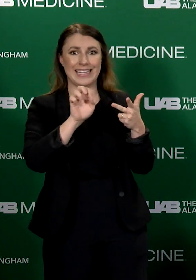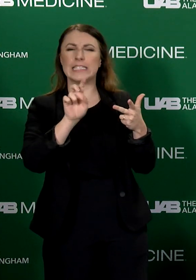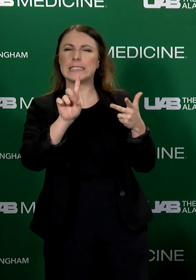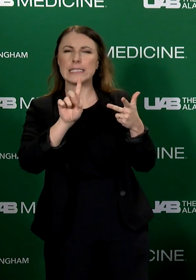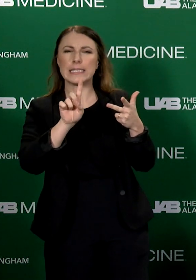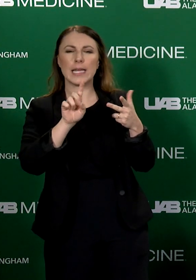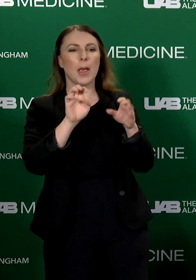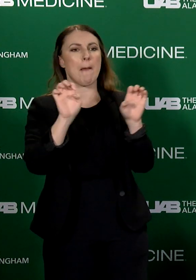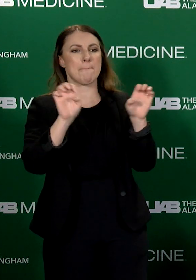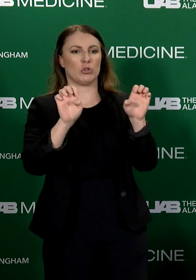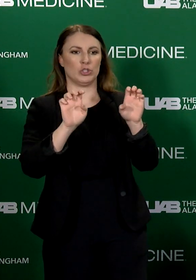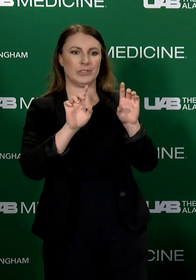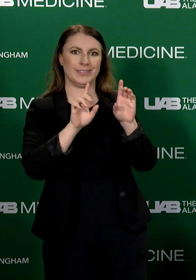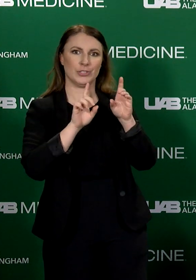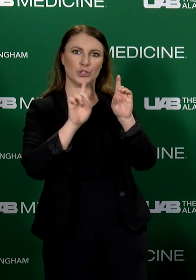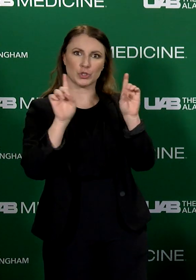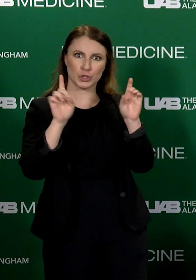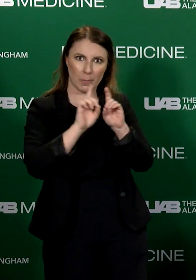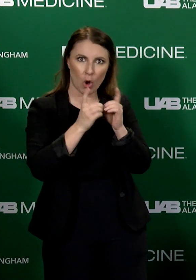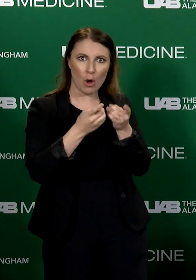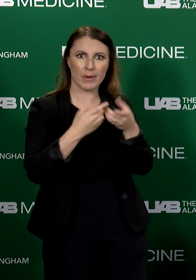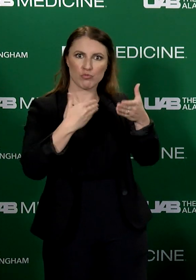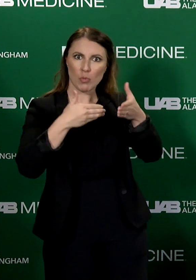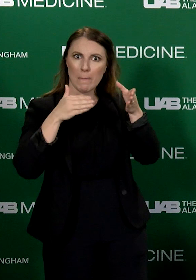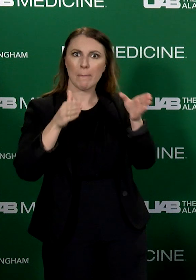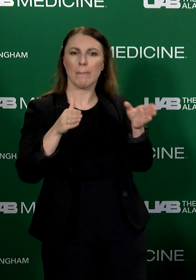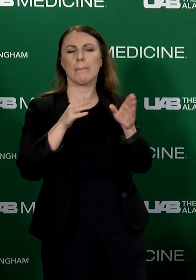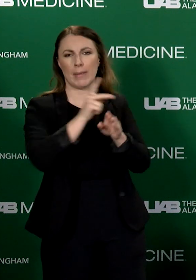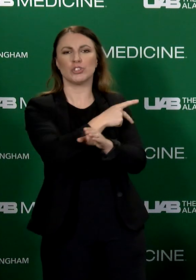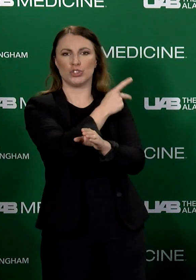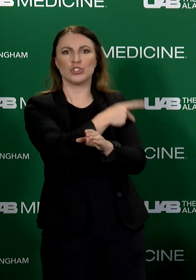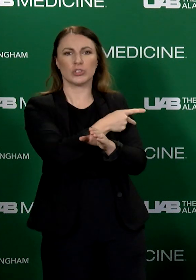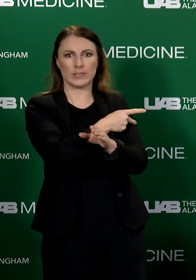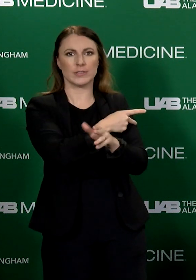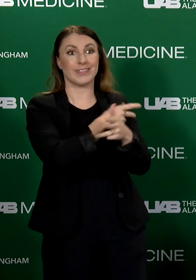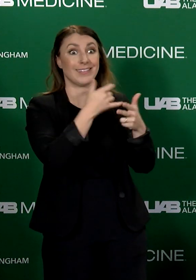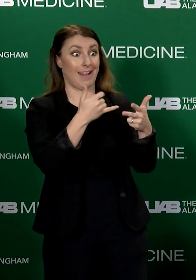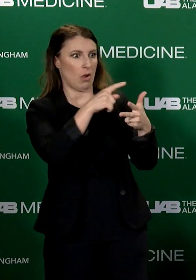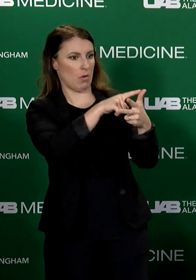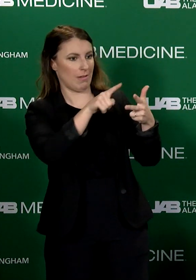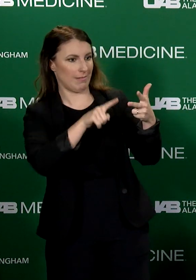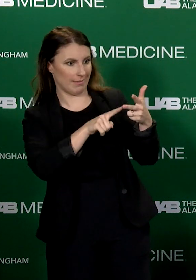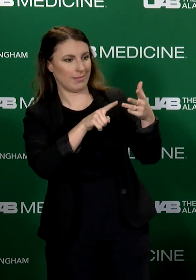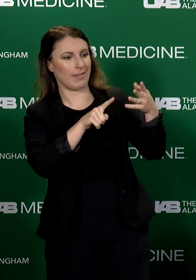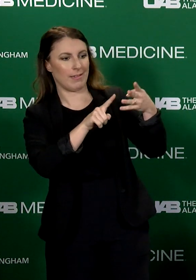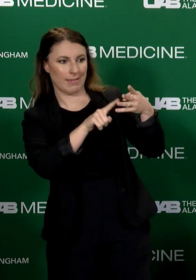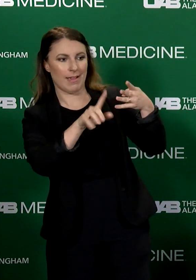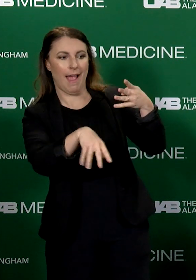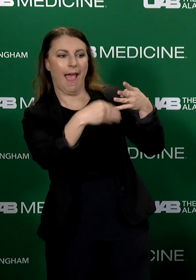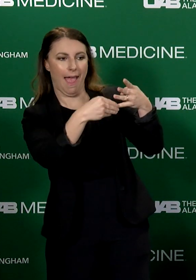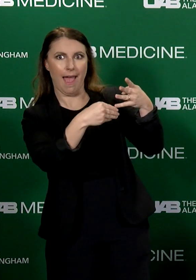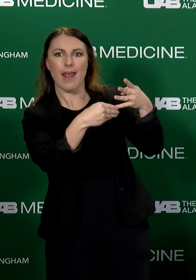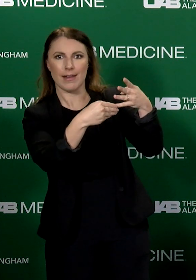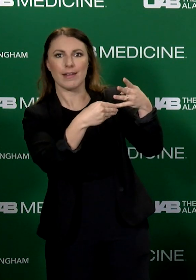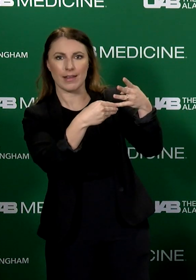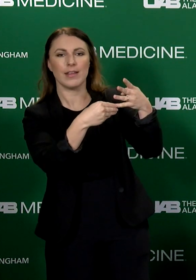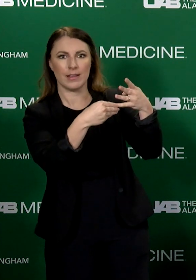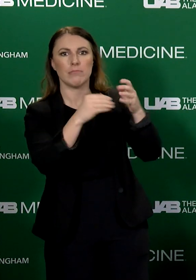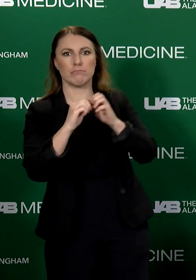our emergency department patients on Monday we will expand that to our off-site testing that's in partnership with Jefferson County Department of